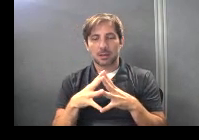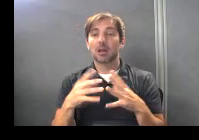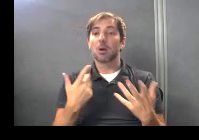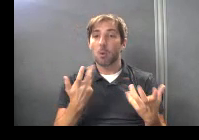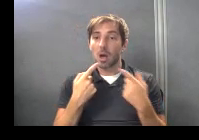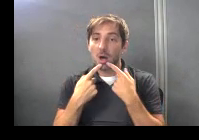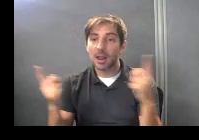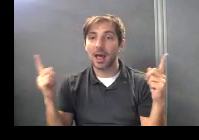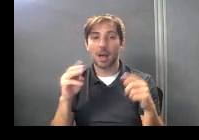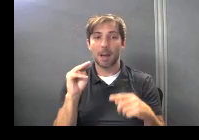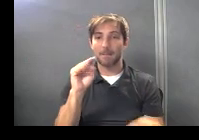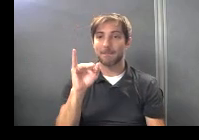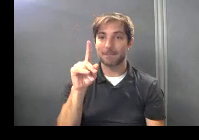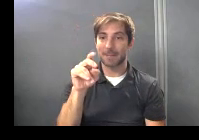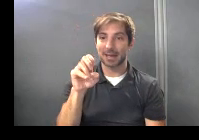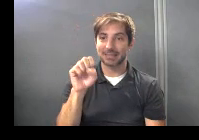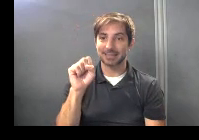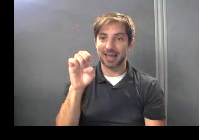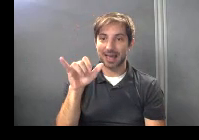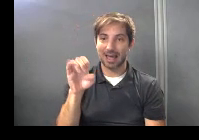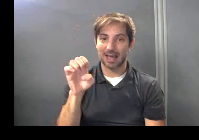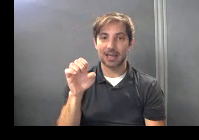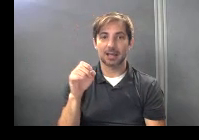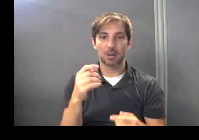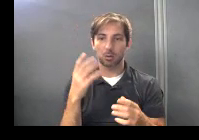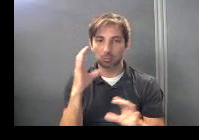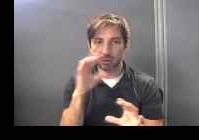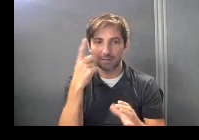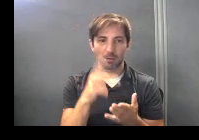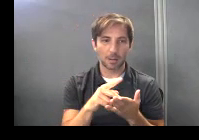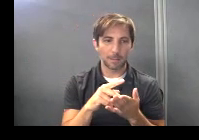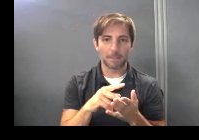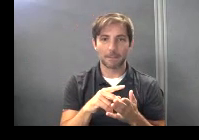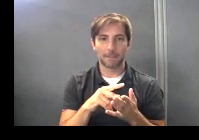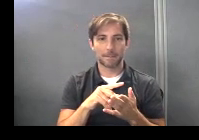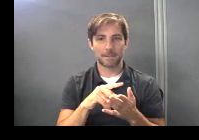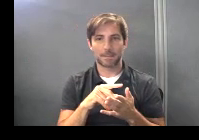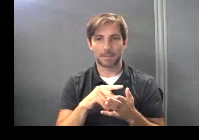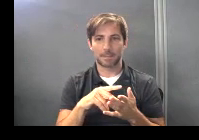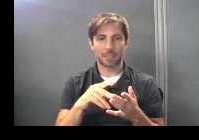LOOKING FOR PAID CONTENT AND QUALITY CONTROL CONSULTANTS BLIND OR VISUALLY IMPAIRED.